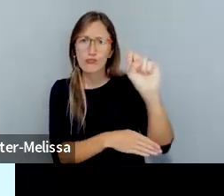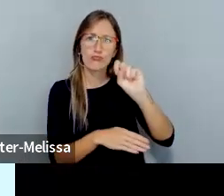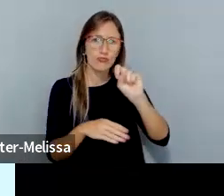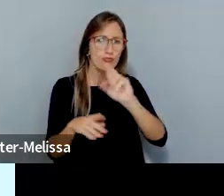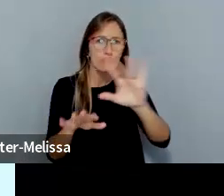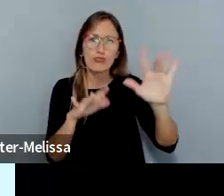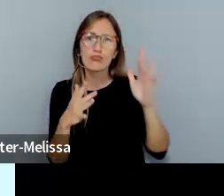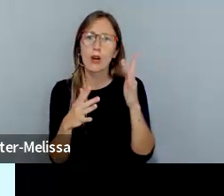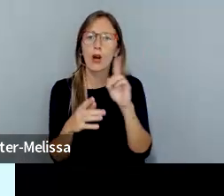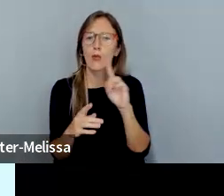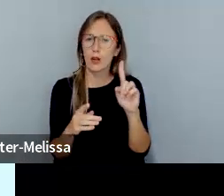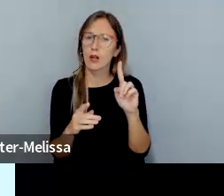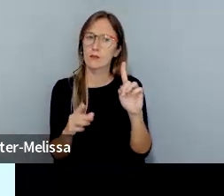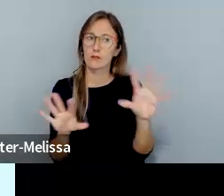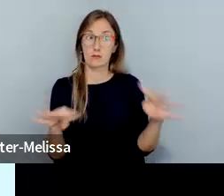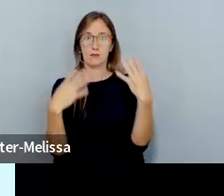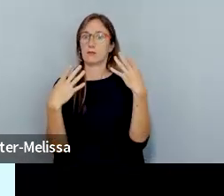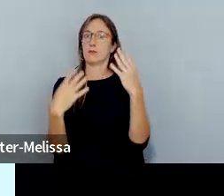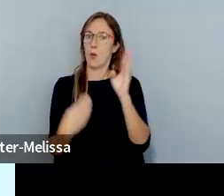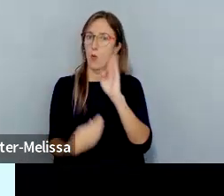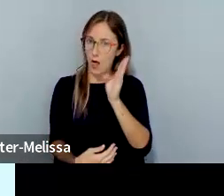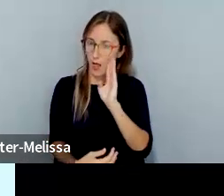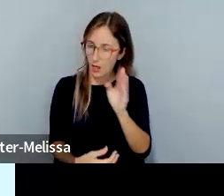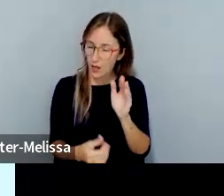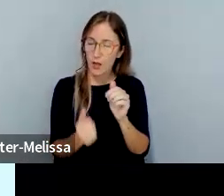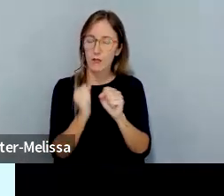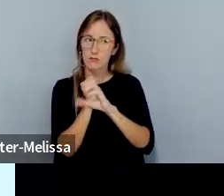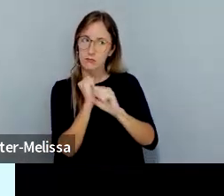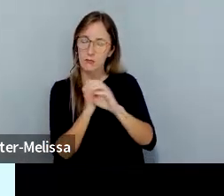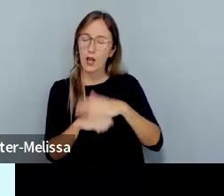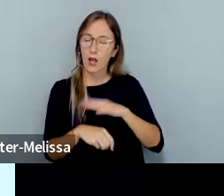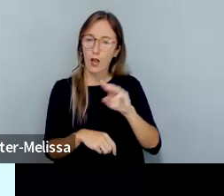not have a money or power, and so direct action is something that can get